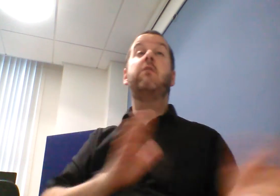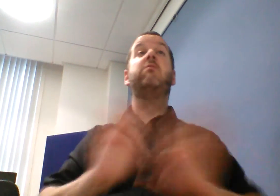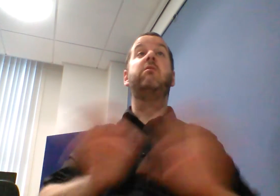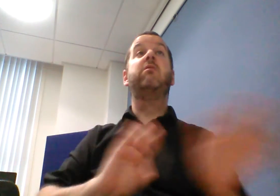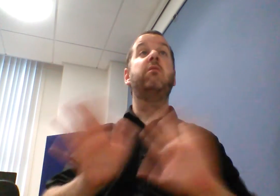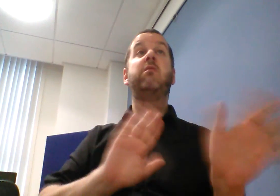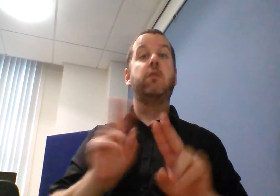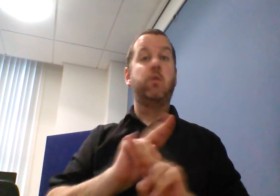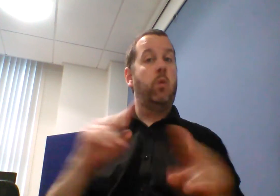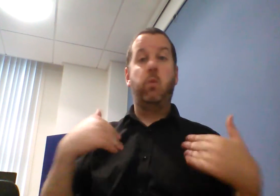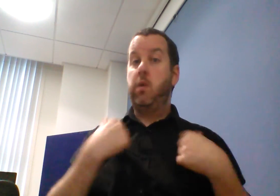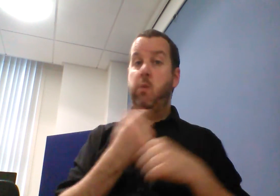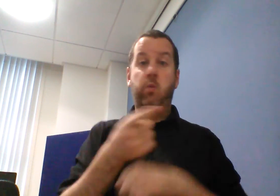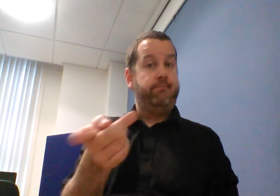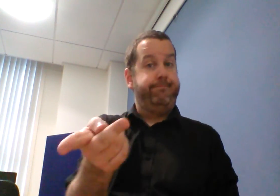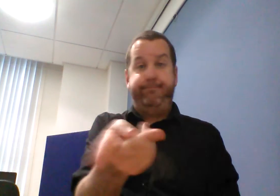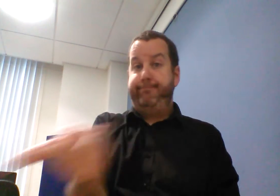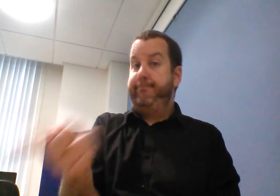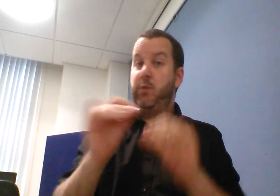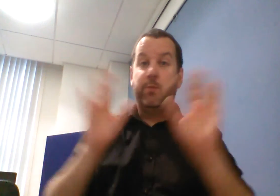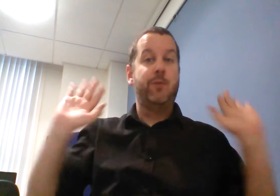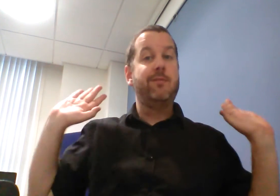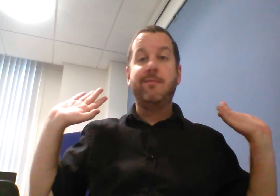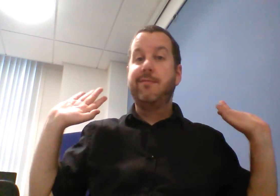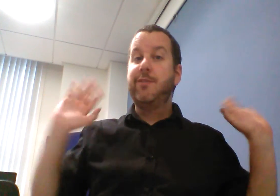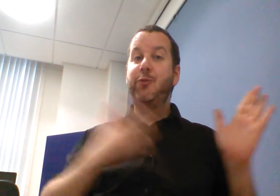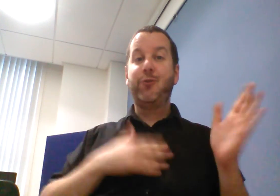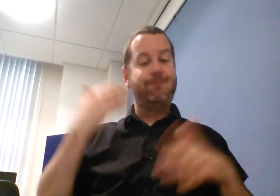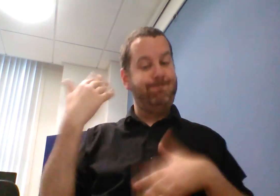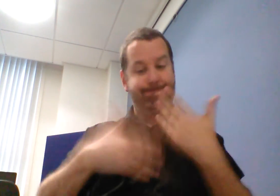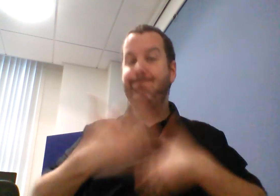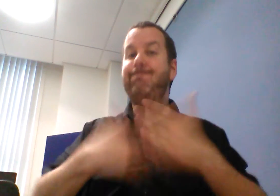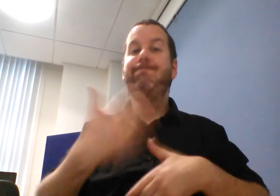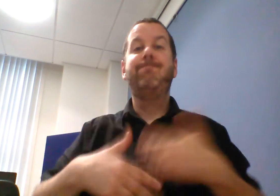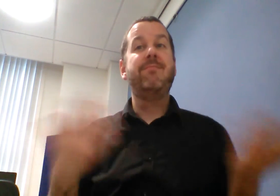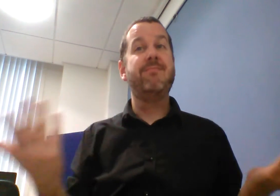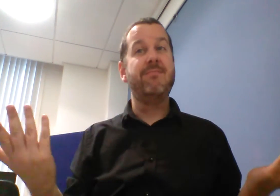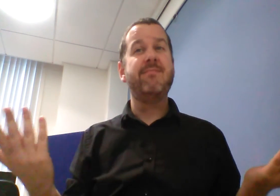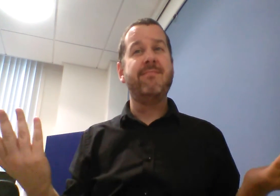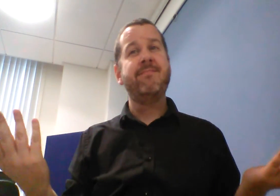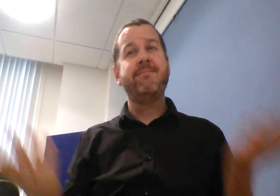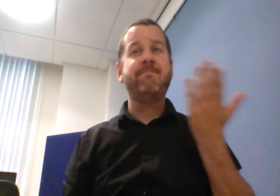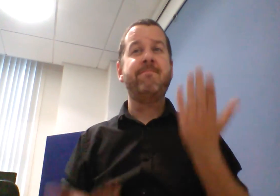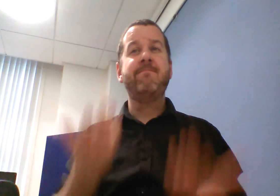Not to concern myself with the interpreter at all, but to absorb myself in my ISL presentation.